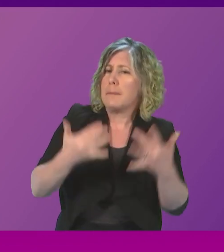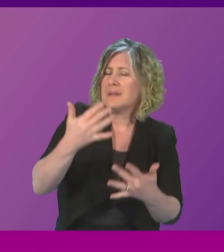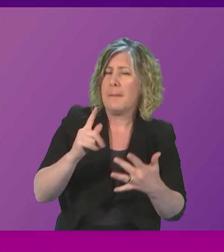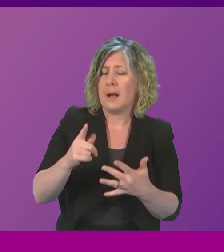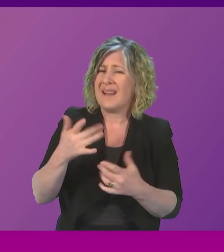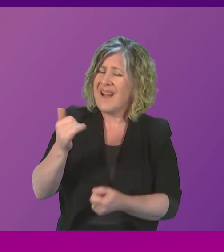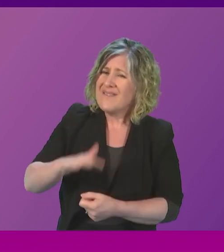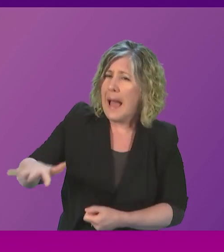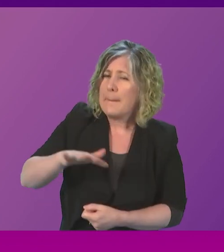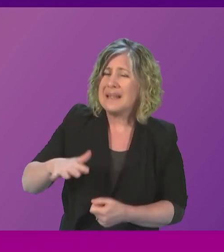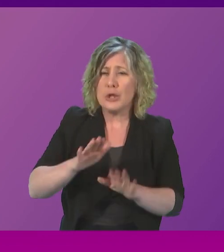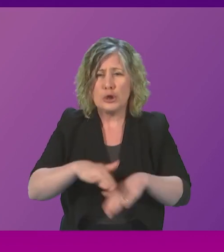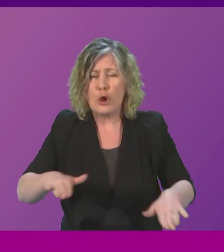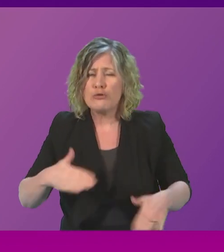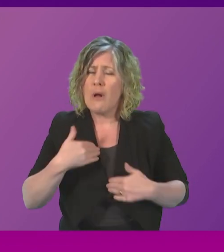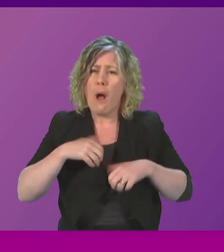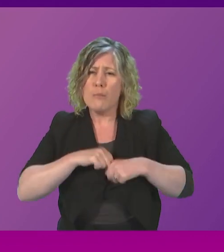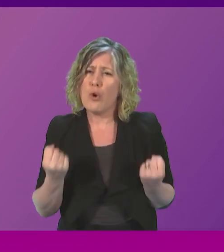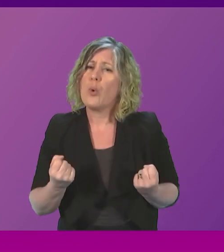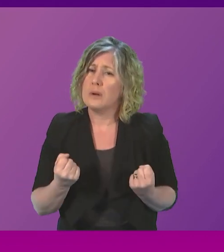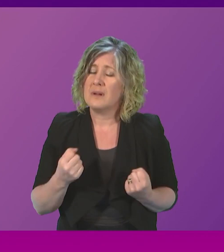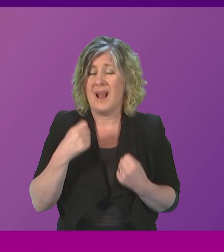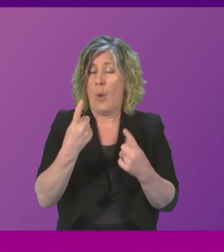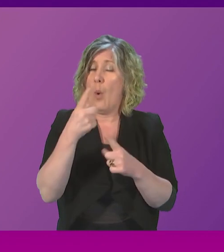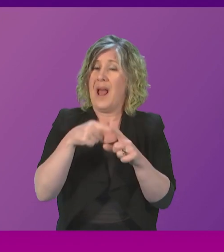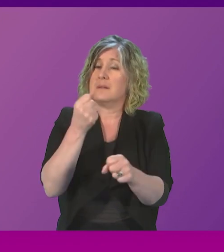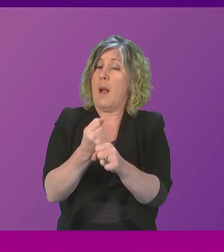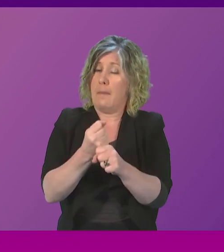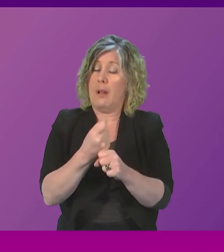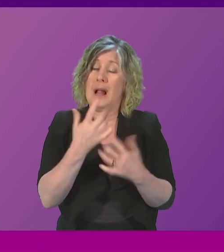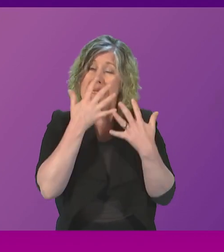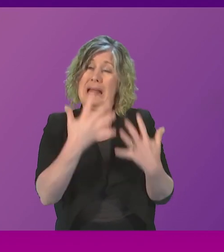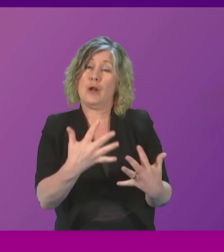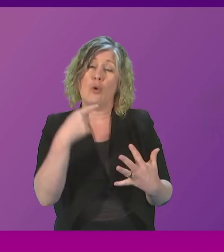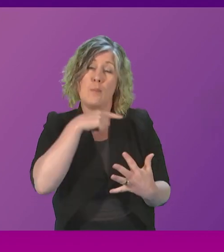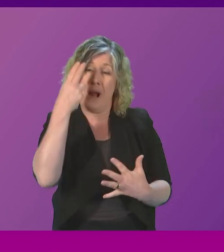I will give just one example: 10-year-old Alan Galbraith, who has been waiting for his